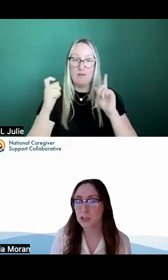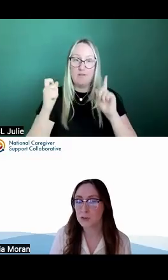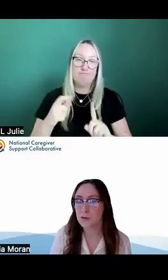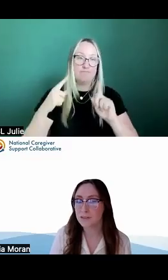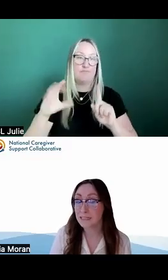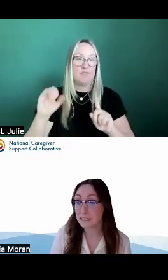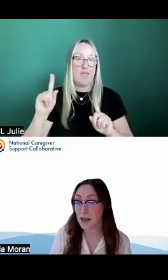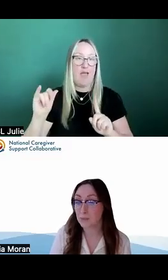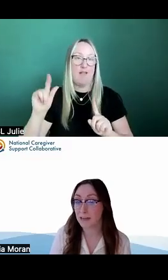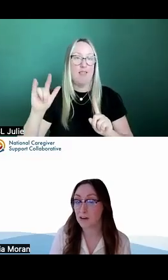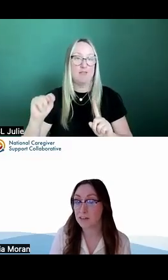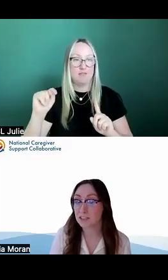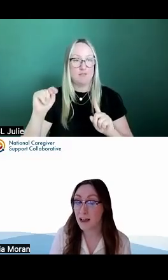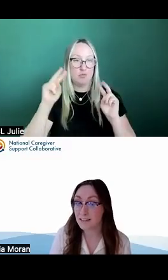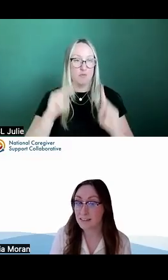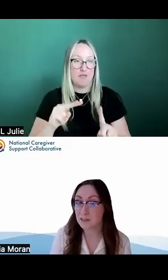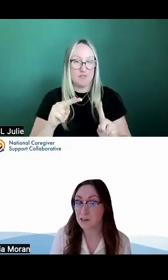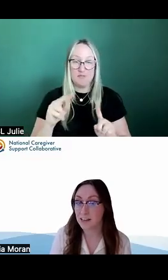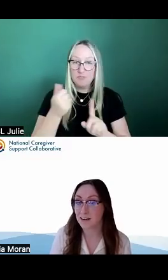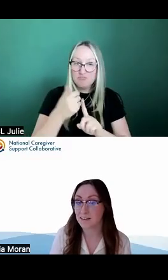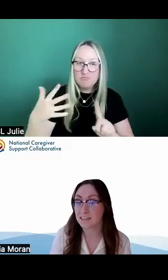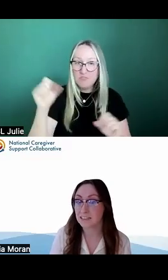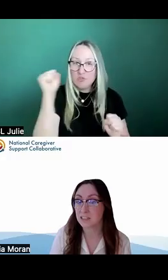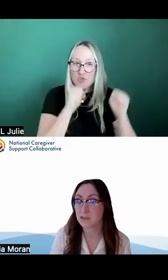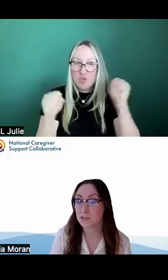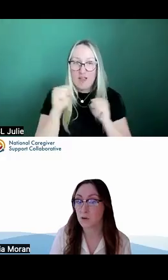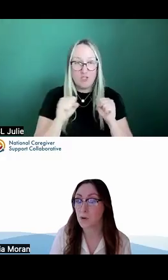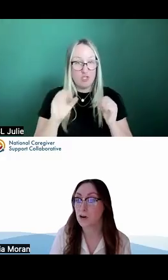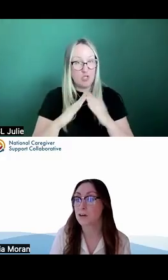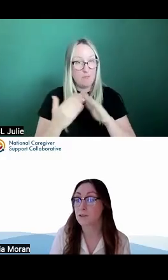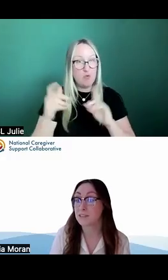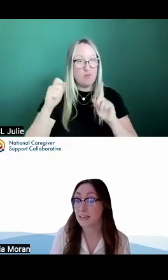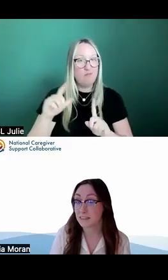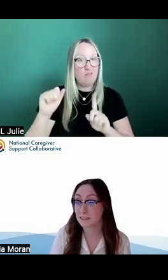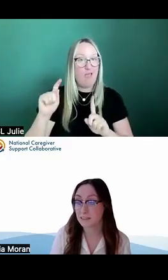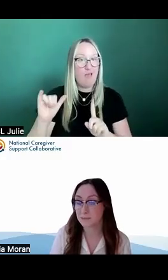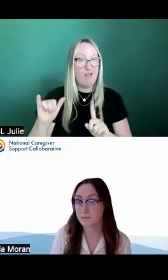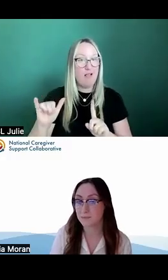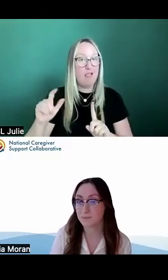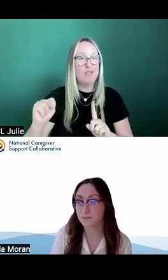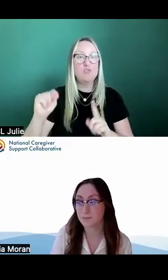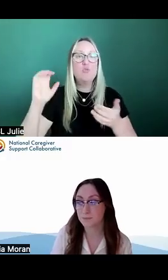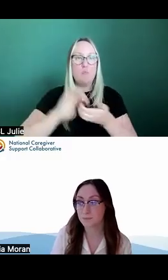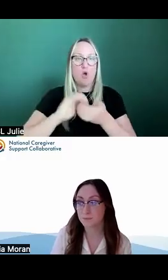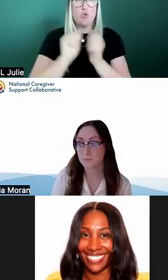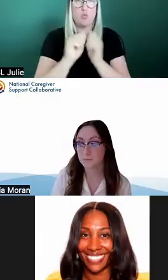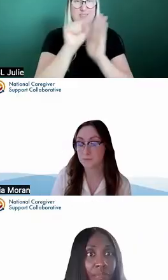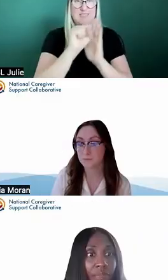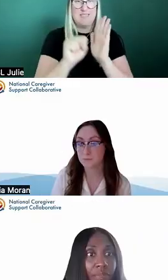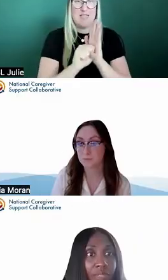you please elaborate on strategies Community Catalyst has used for partnering with states?